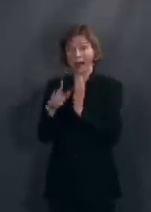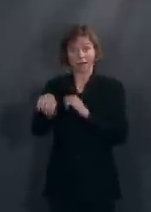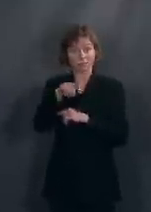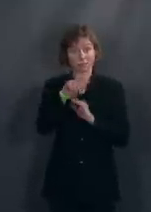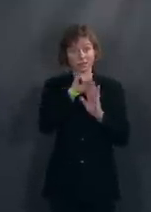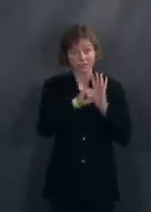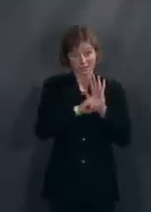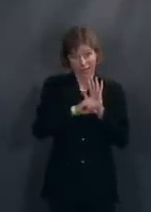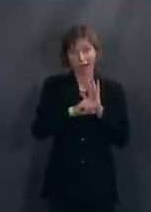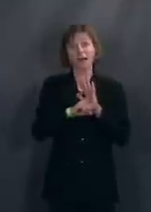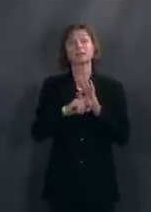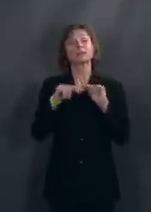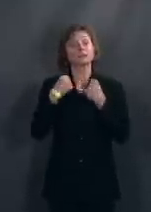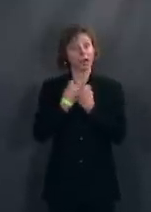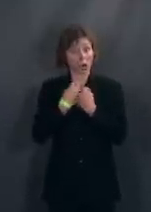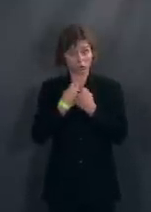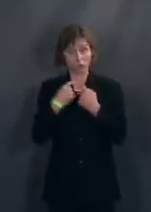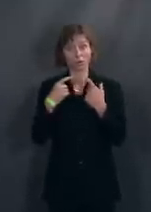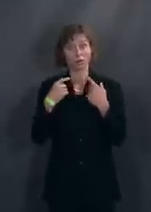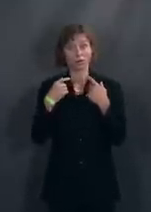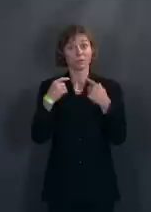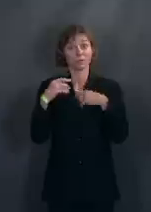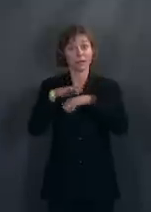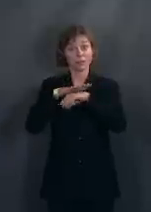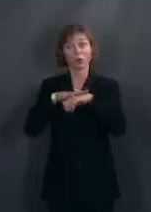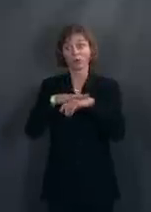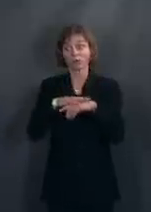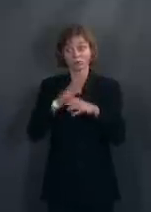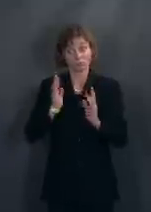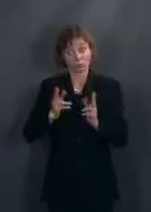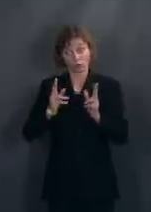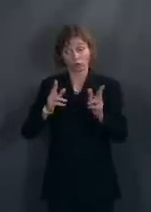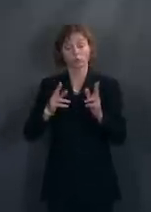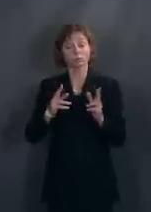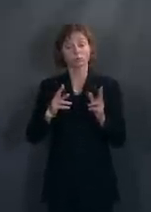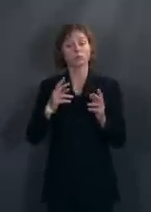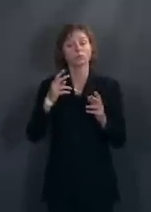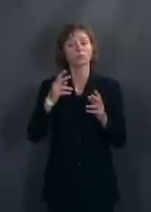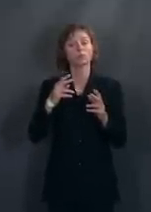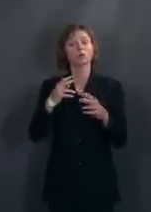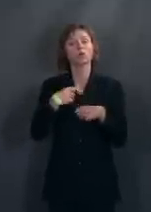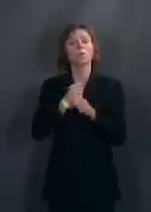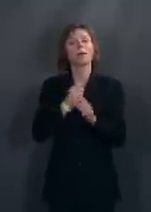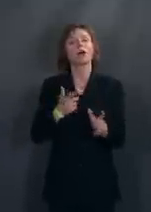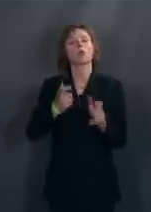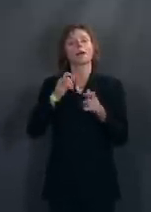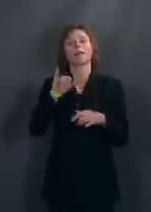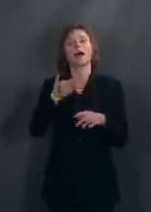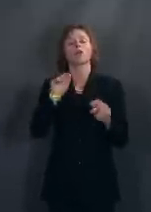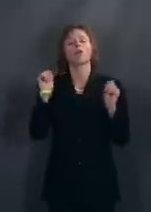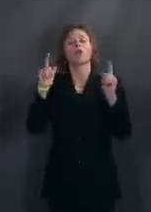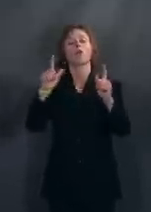to move as quickly as possible to make all people 65 and over eligible in their states.